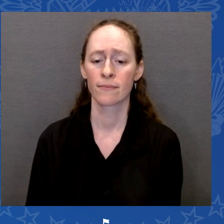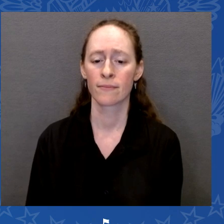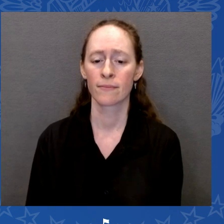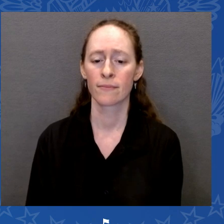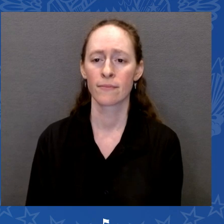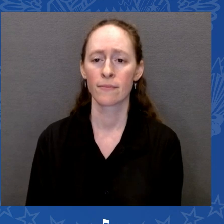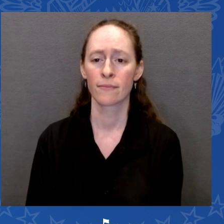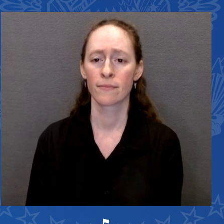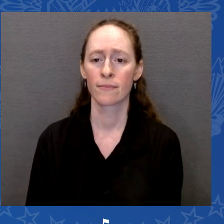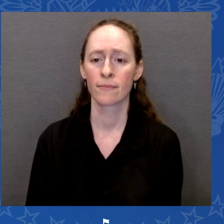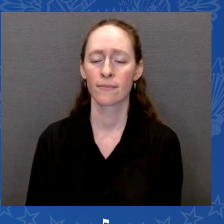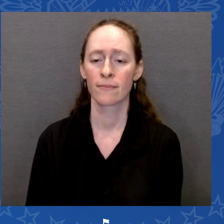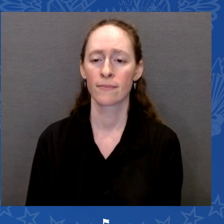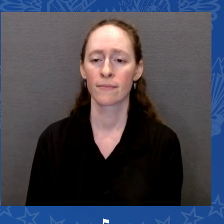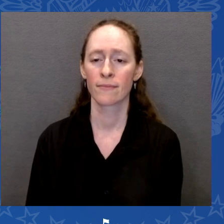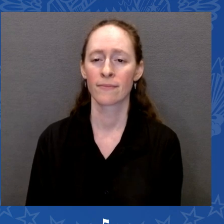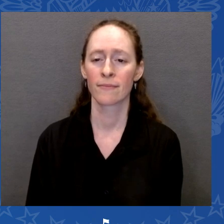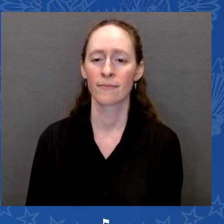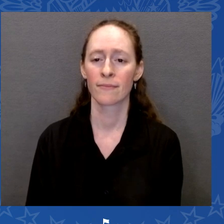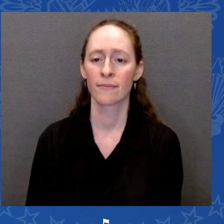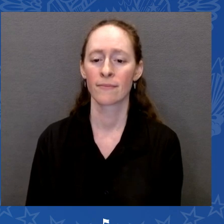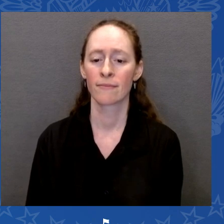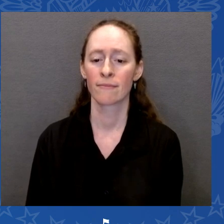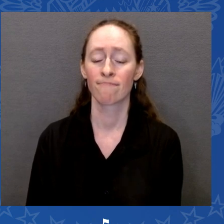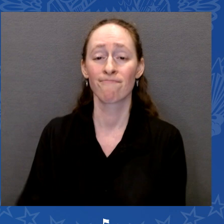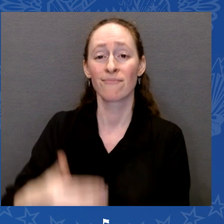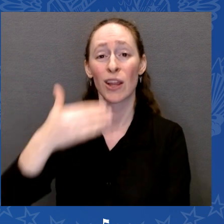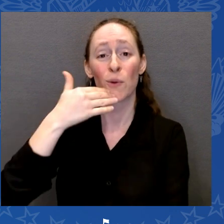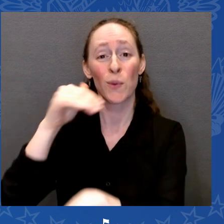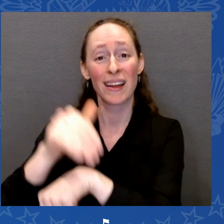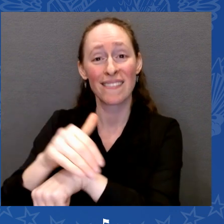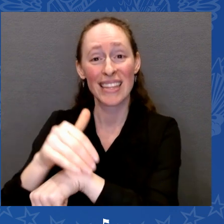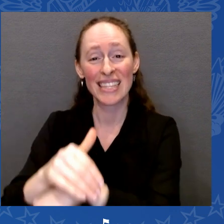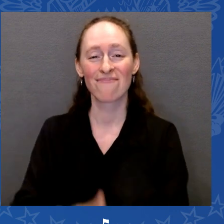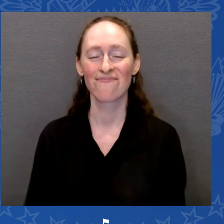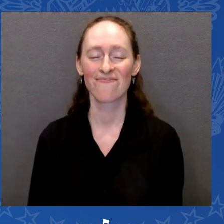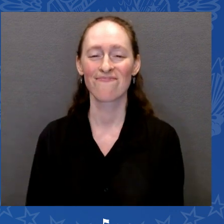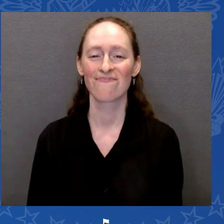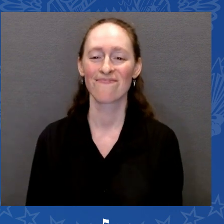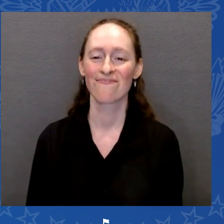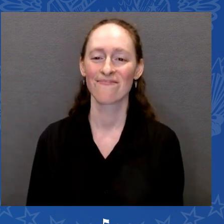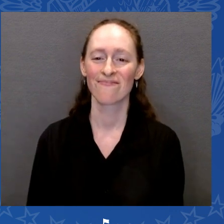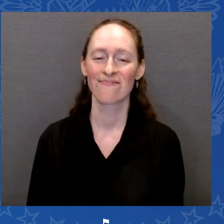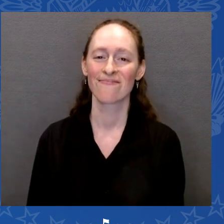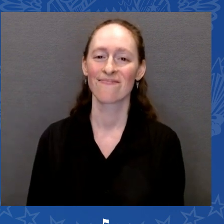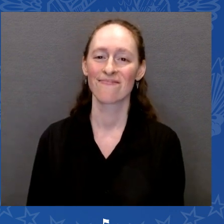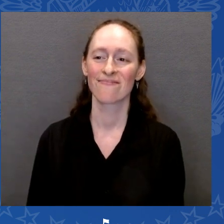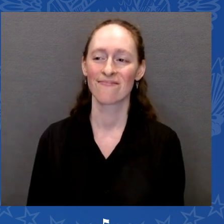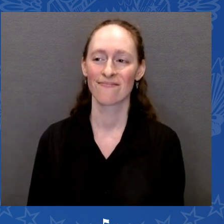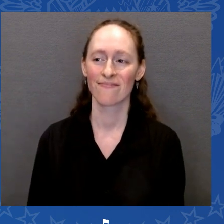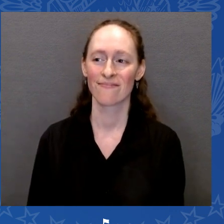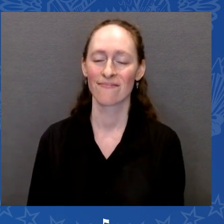Senator Murphy: Good evening, everyone. I am so pleased to be here tonight. Here tonight to join my friend,